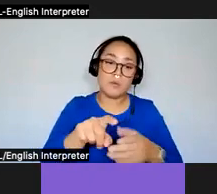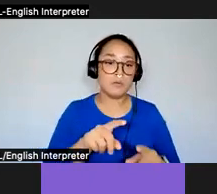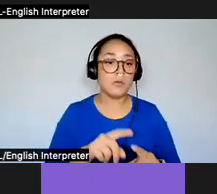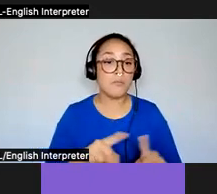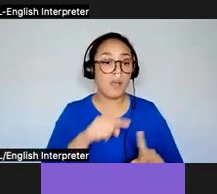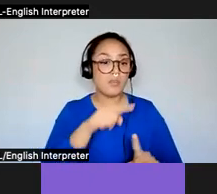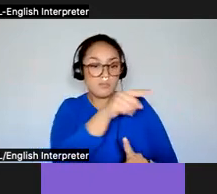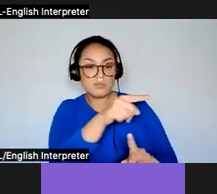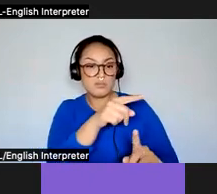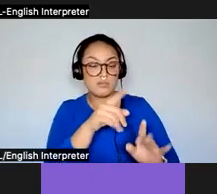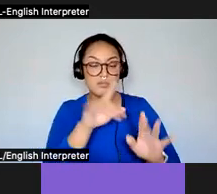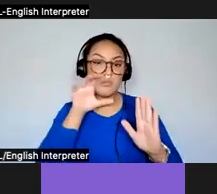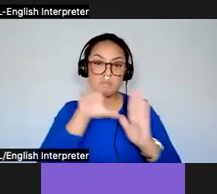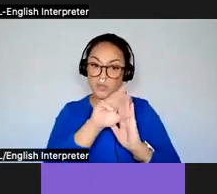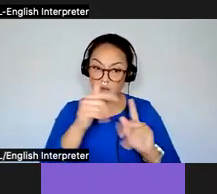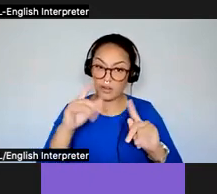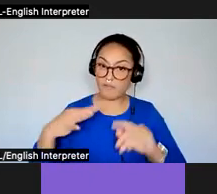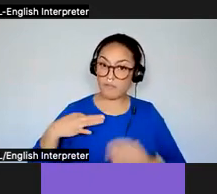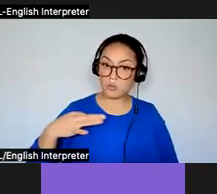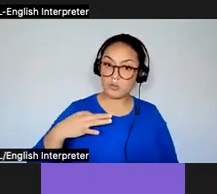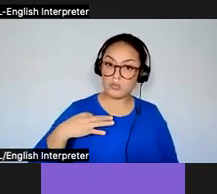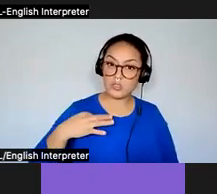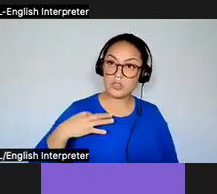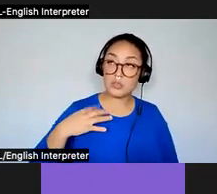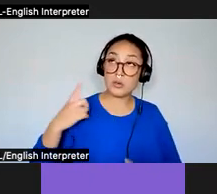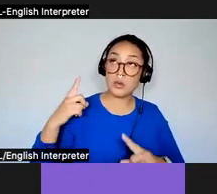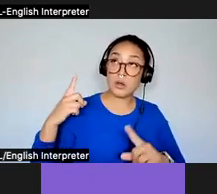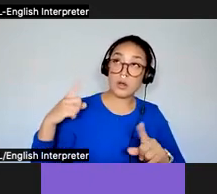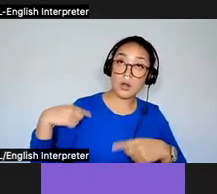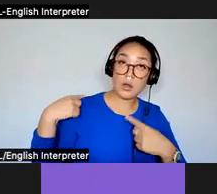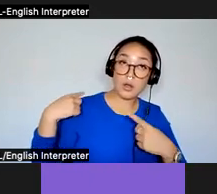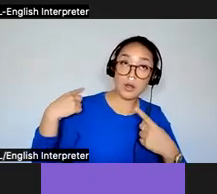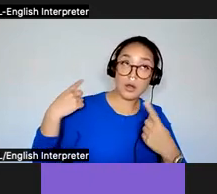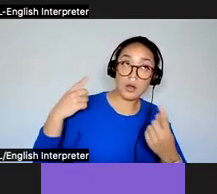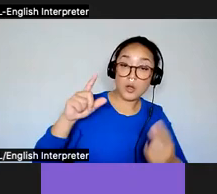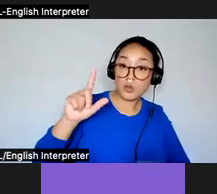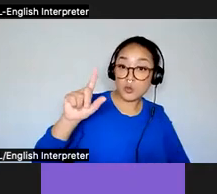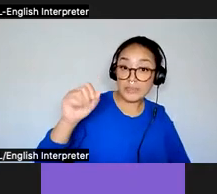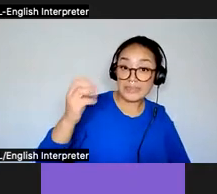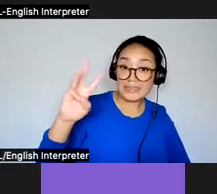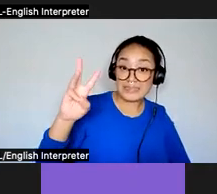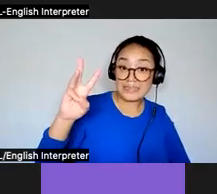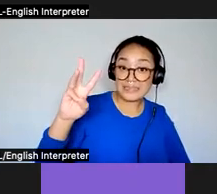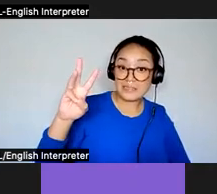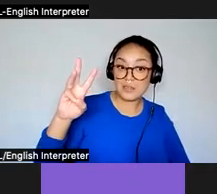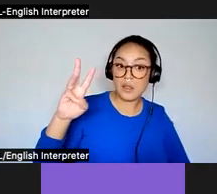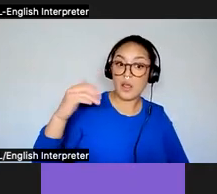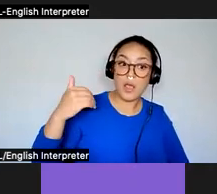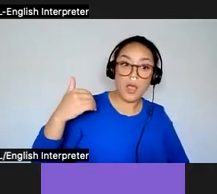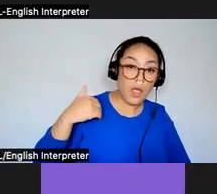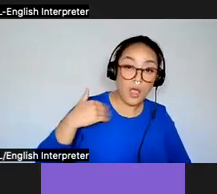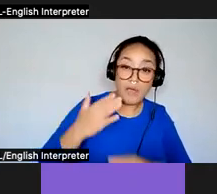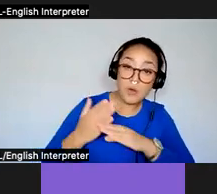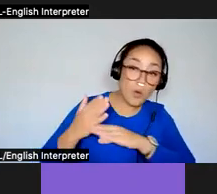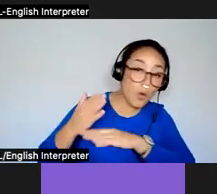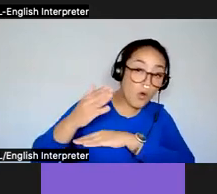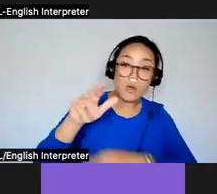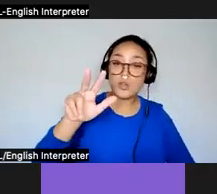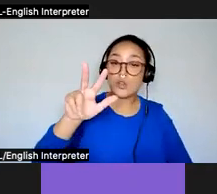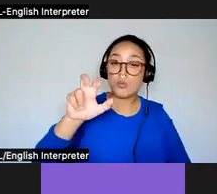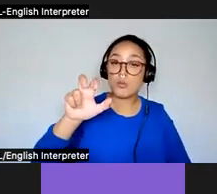So over the past while since 2016, we've recruited over 350 event volunteers, ages 14 and up